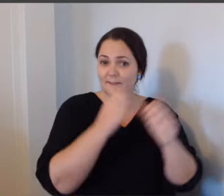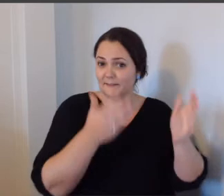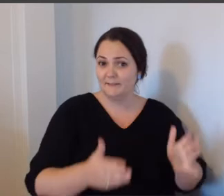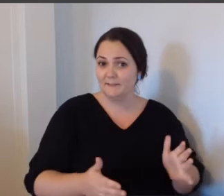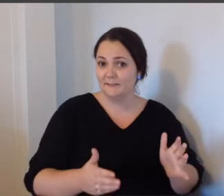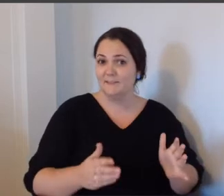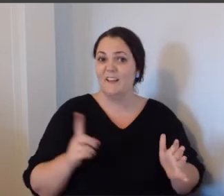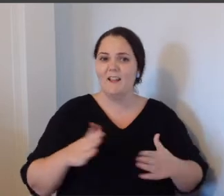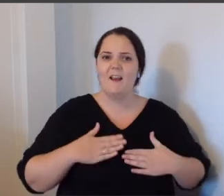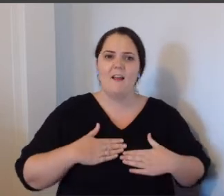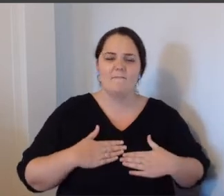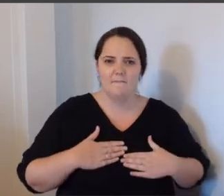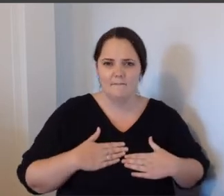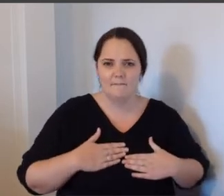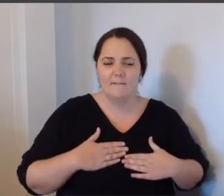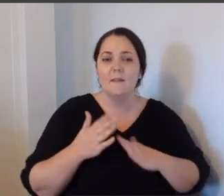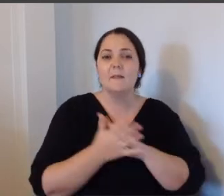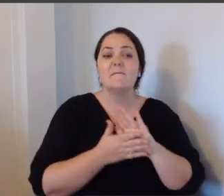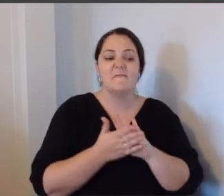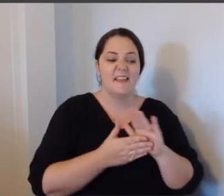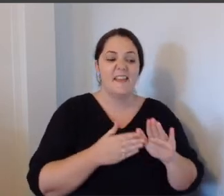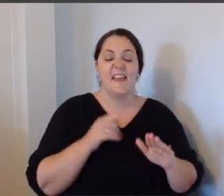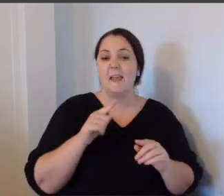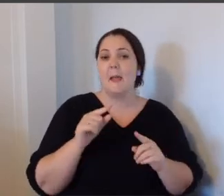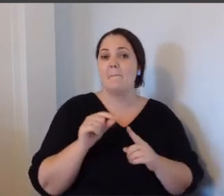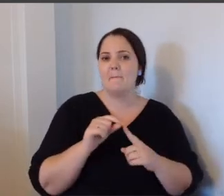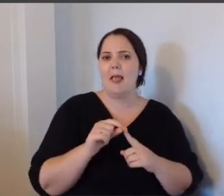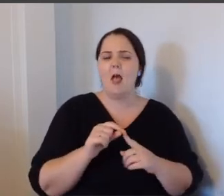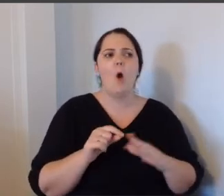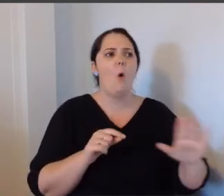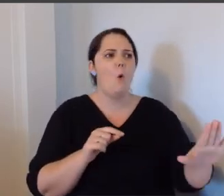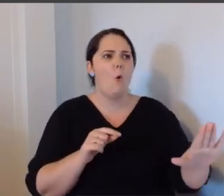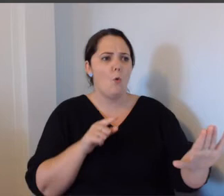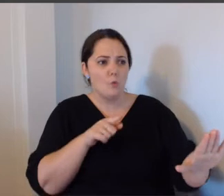the goddess Venus, the statue comes to life and Pygmalion makes her makes her his wife.